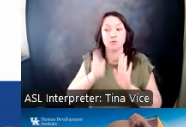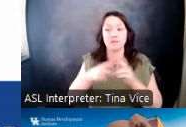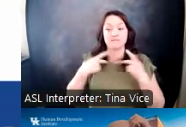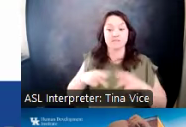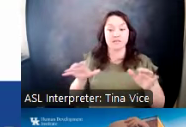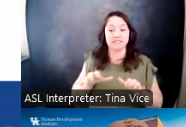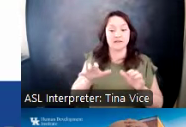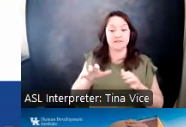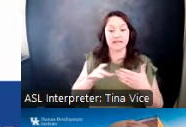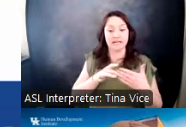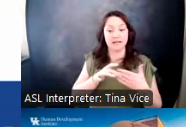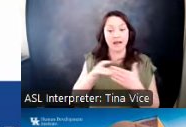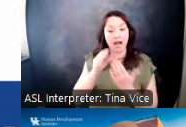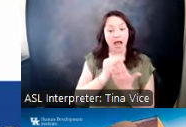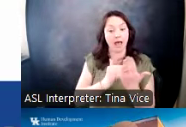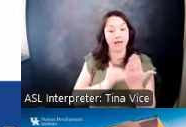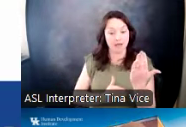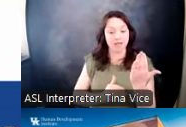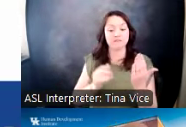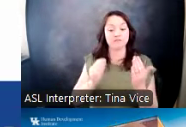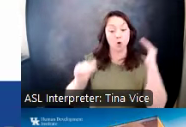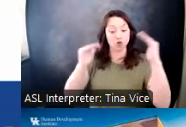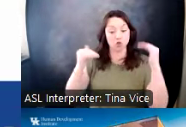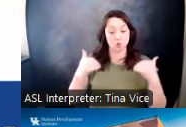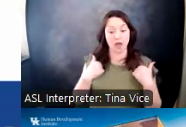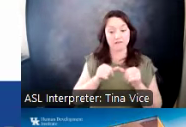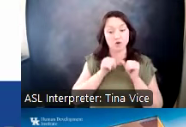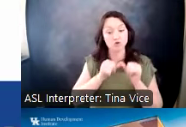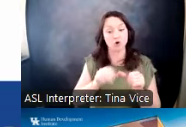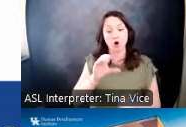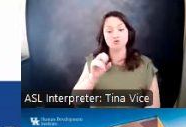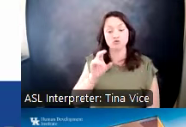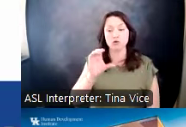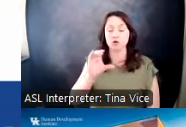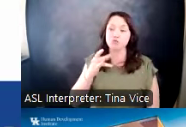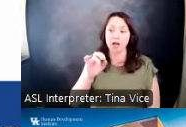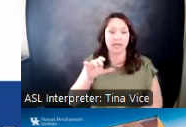adults with chronic conditions or disabilities are the same as everyone